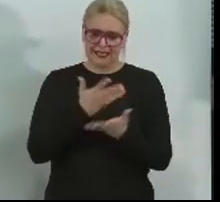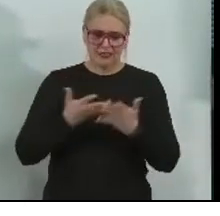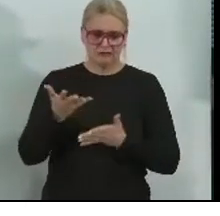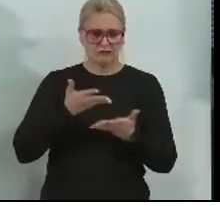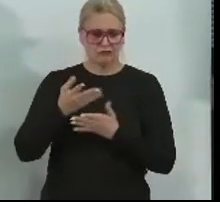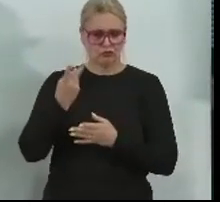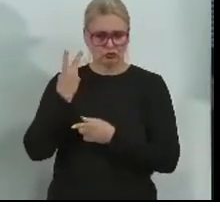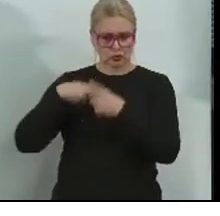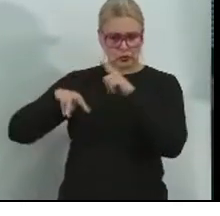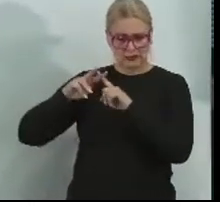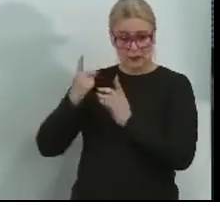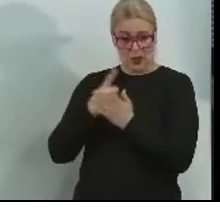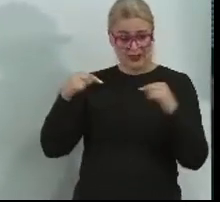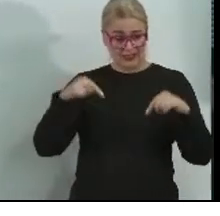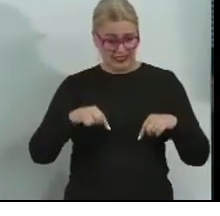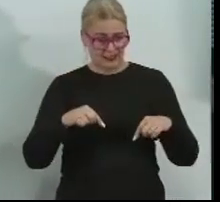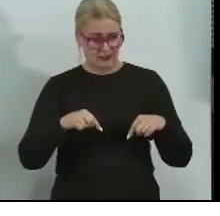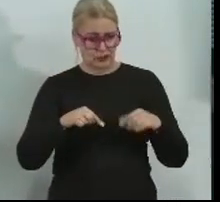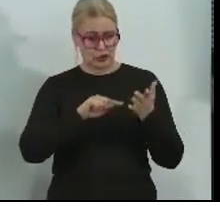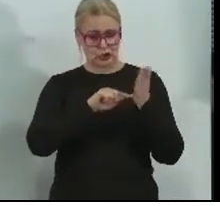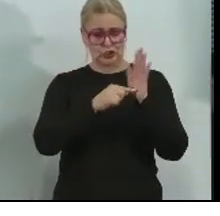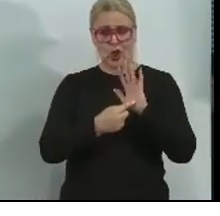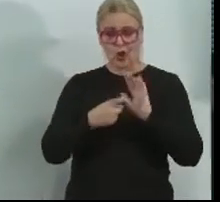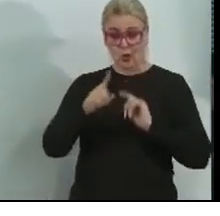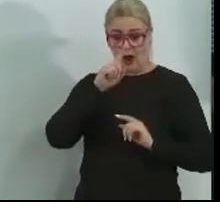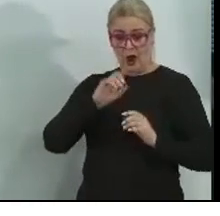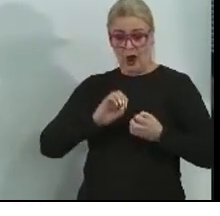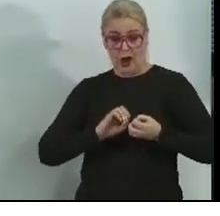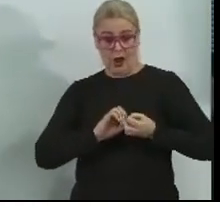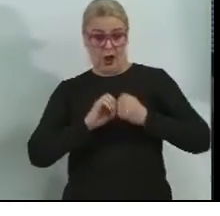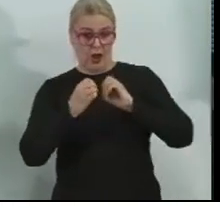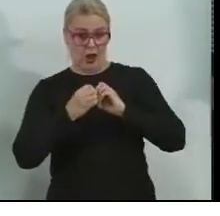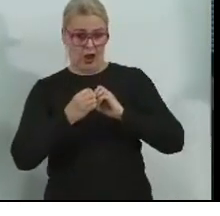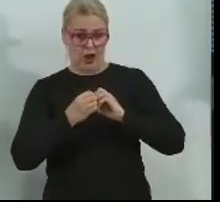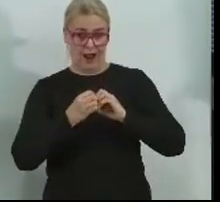And I think you'd all probably agree with that. Like that's a spicy ad there.